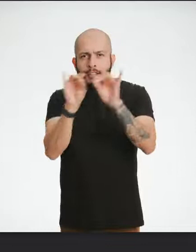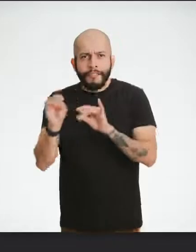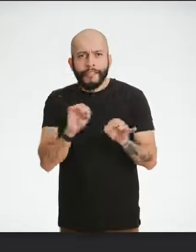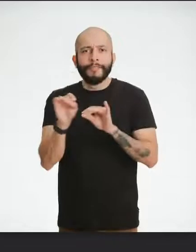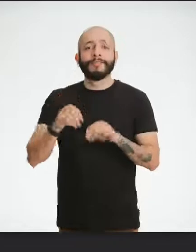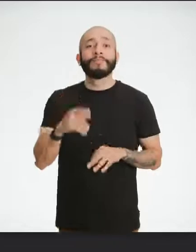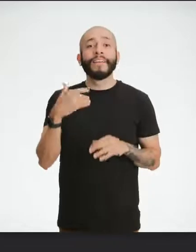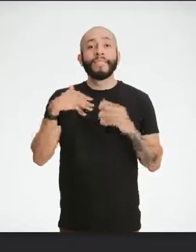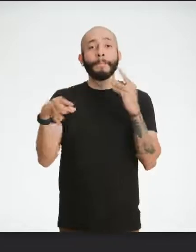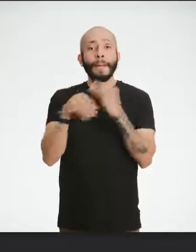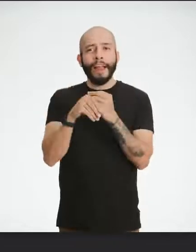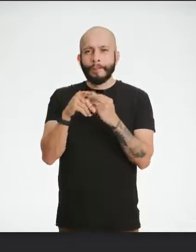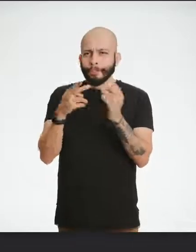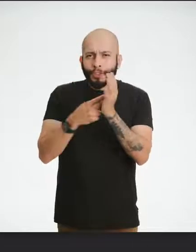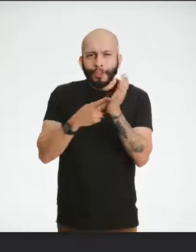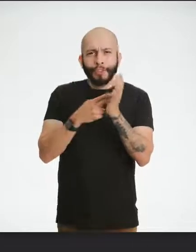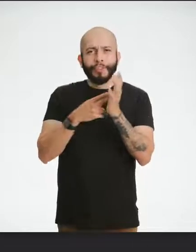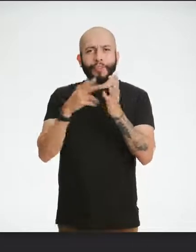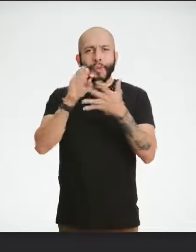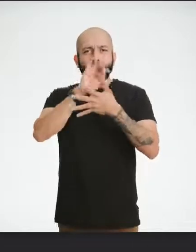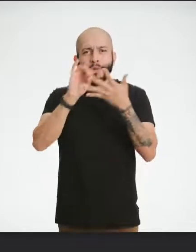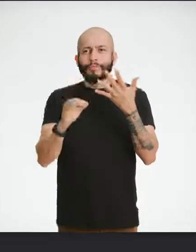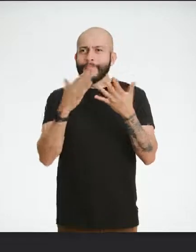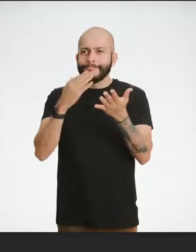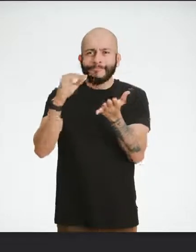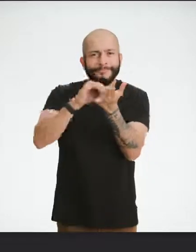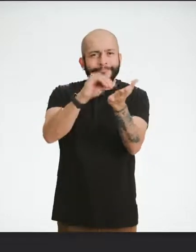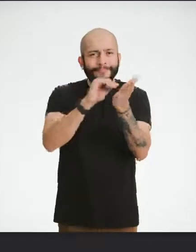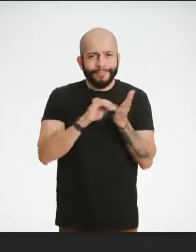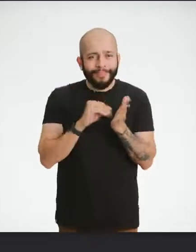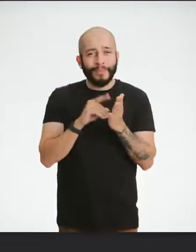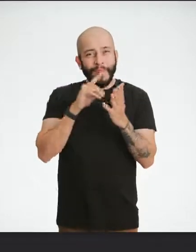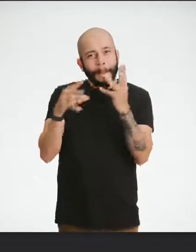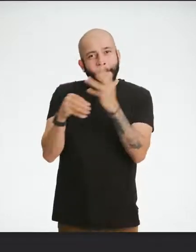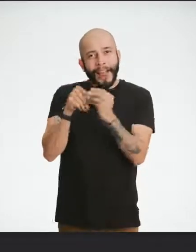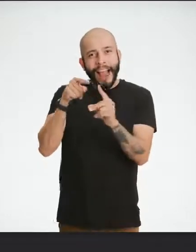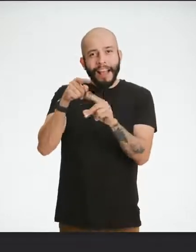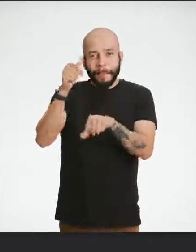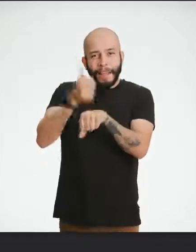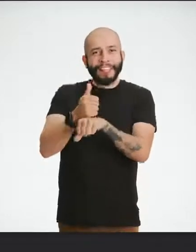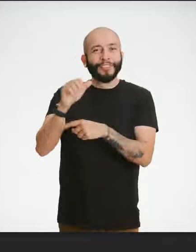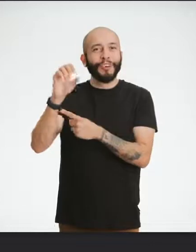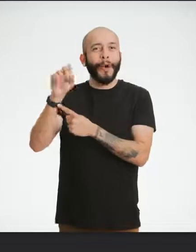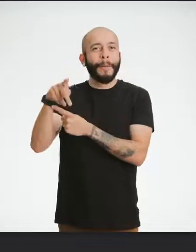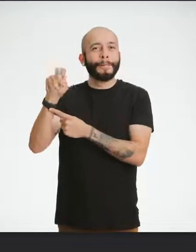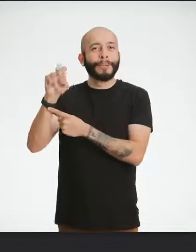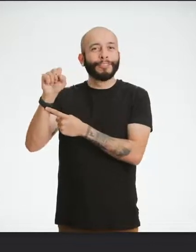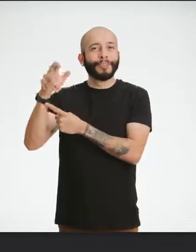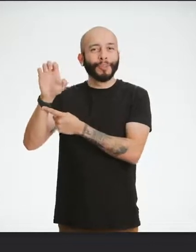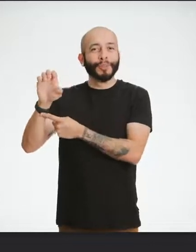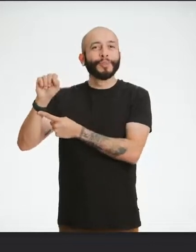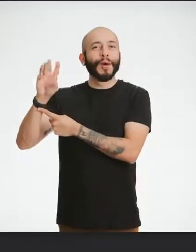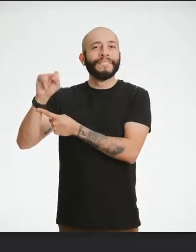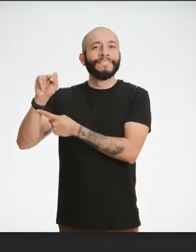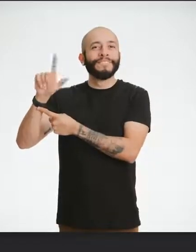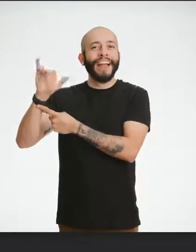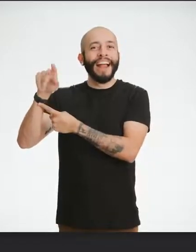I have another plugin to make sure my code is well documented. It's a build plugin, and it's based on the open source SwiftLint package.